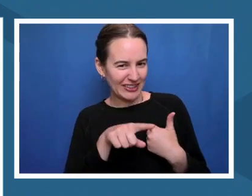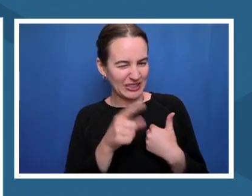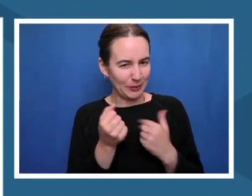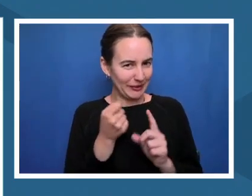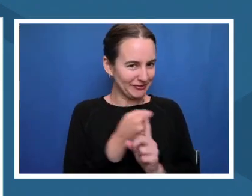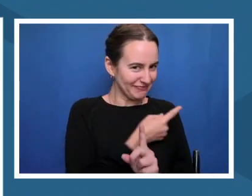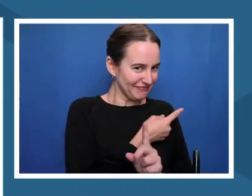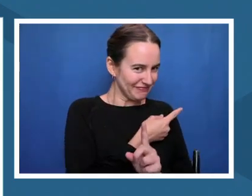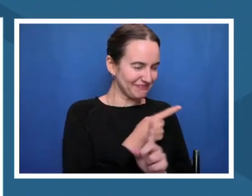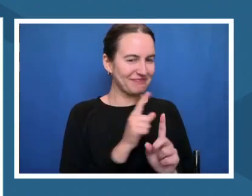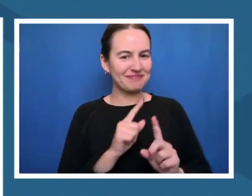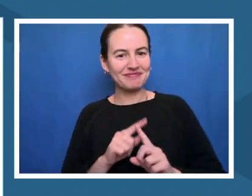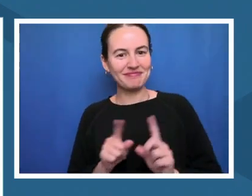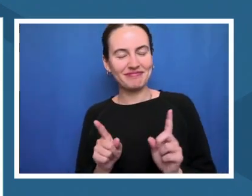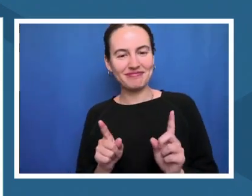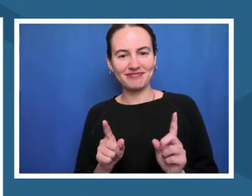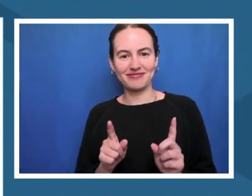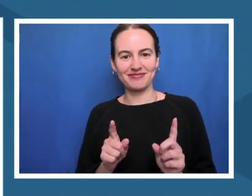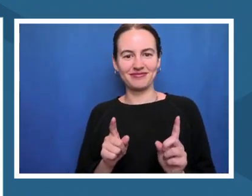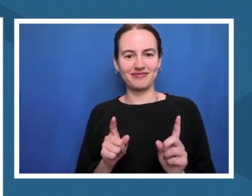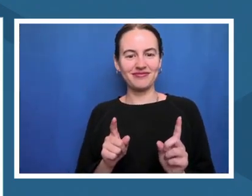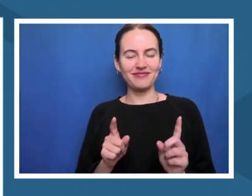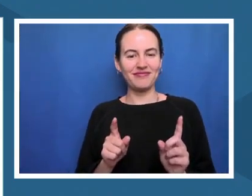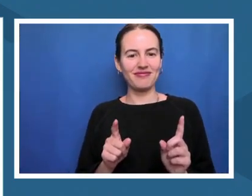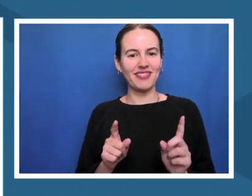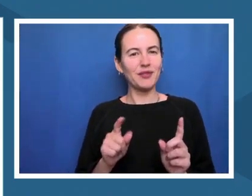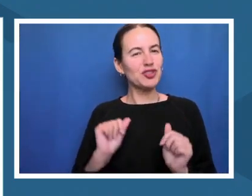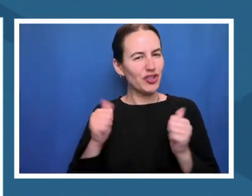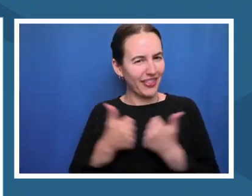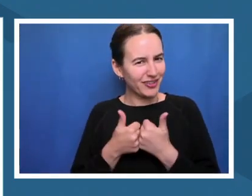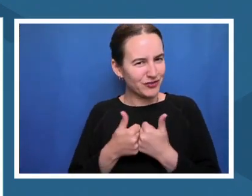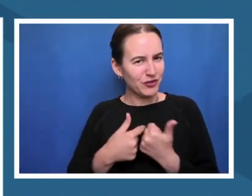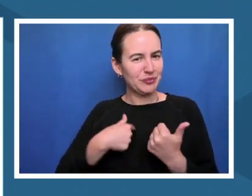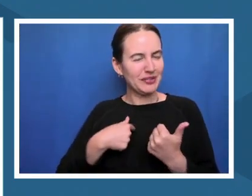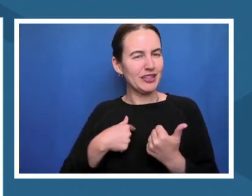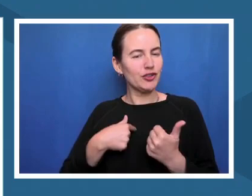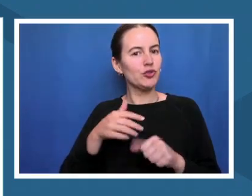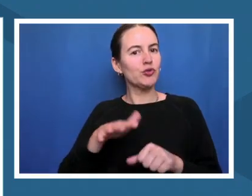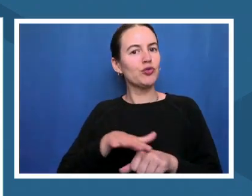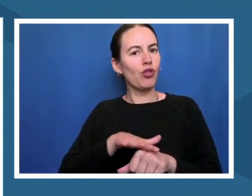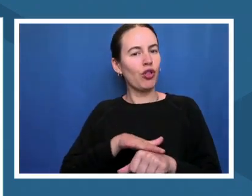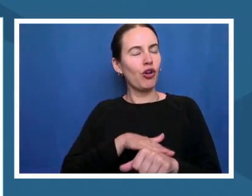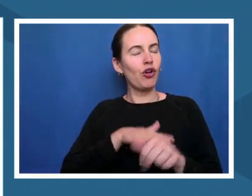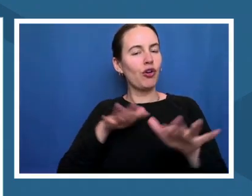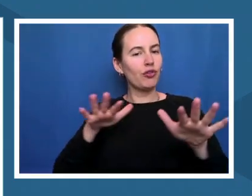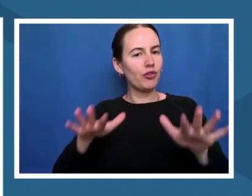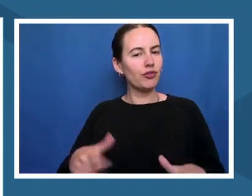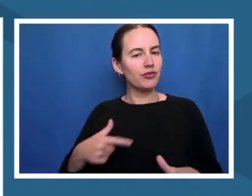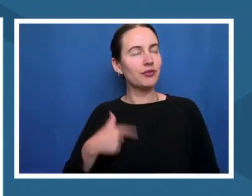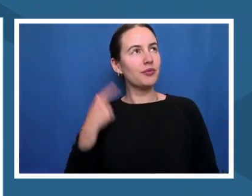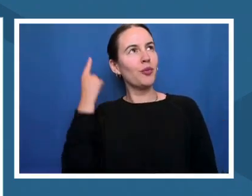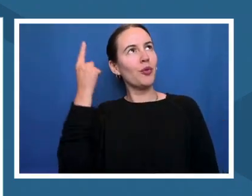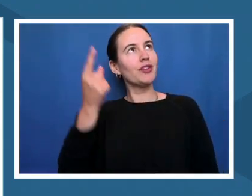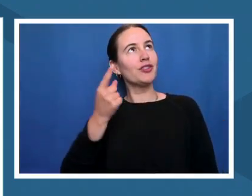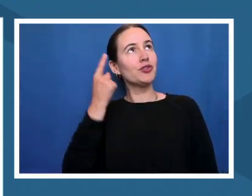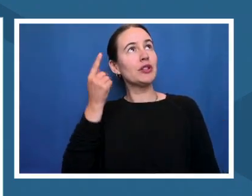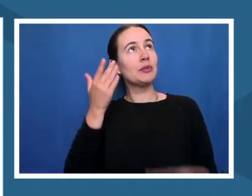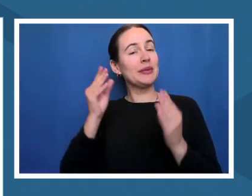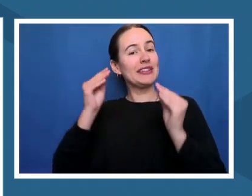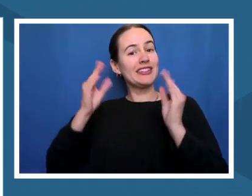i found that really challenging to slow down and i wonder what if teachers fear that their